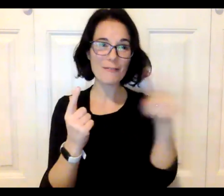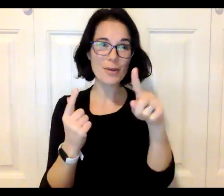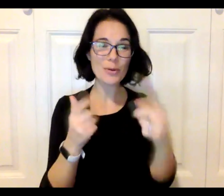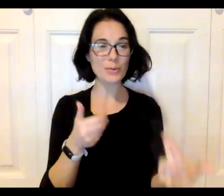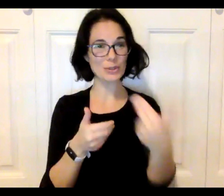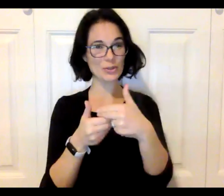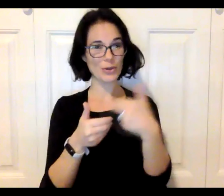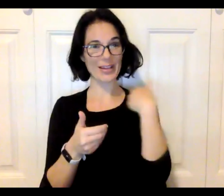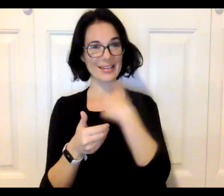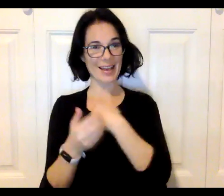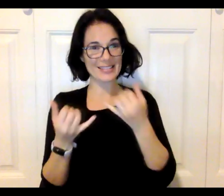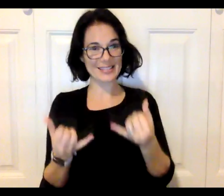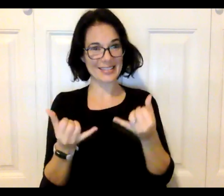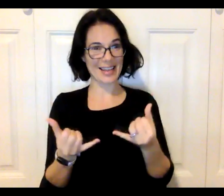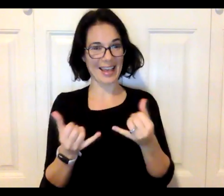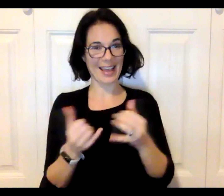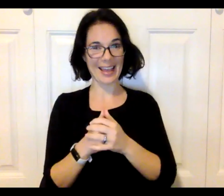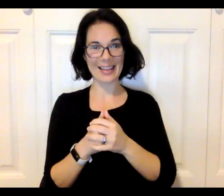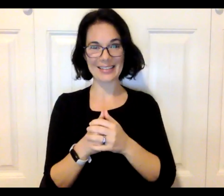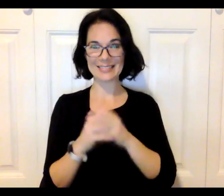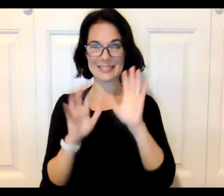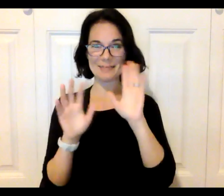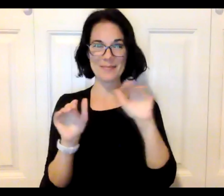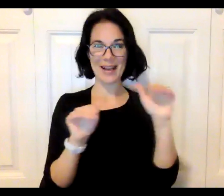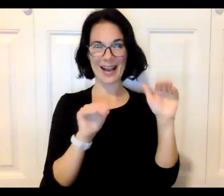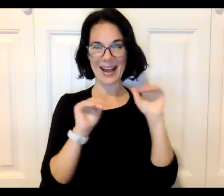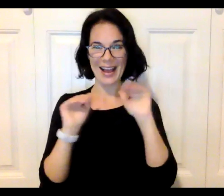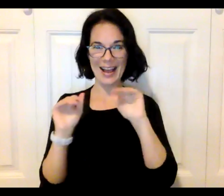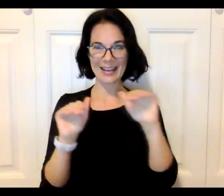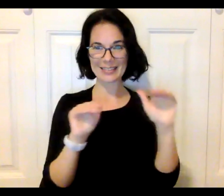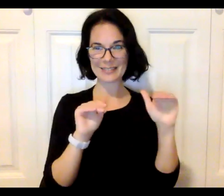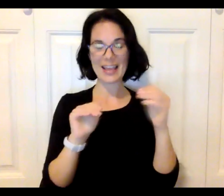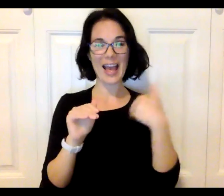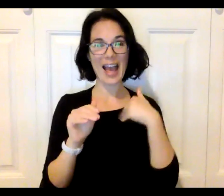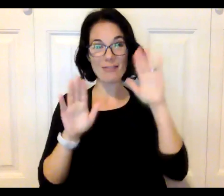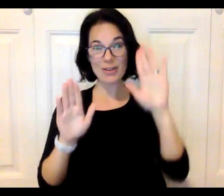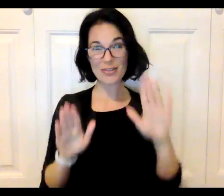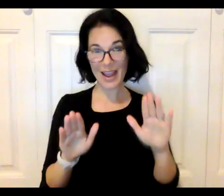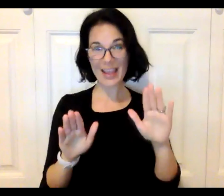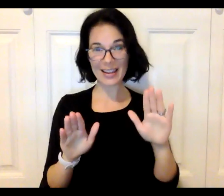Bye! DOMINIC: Have a great night,